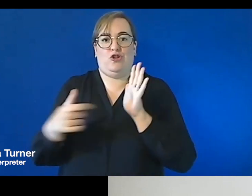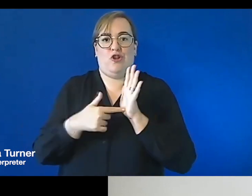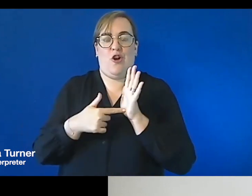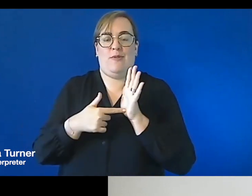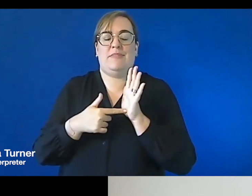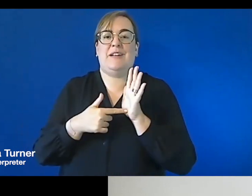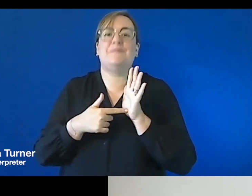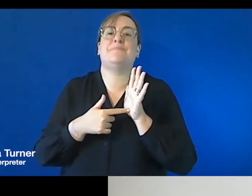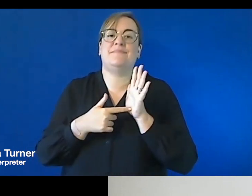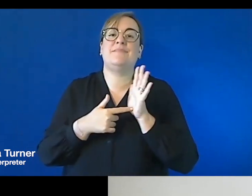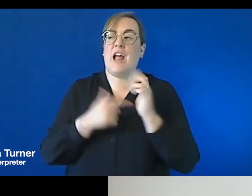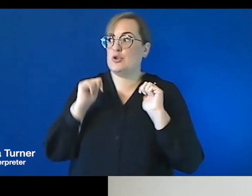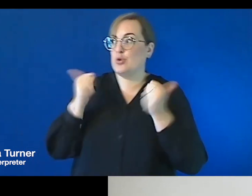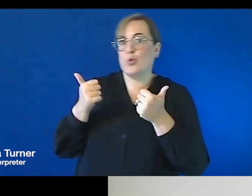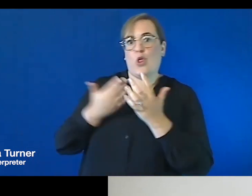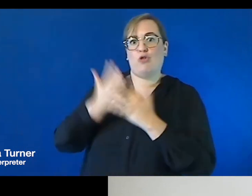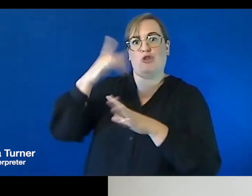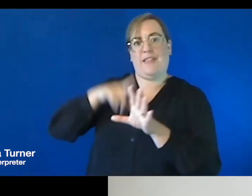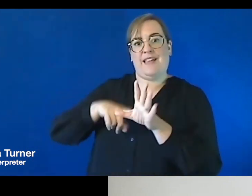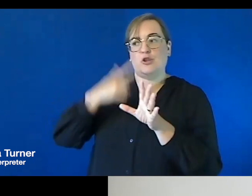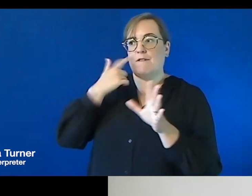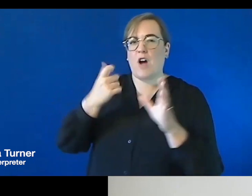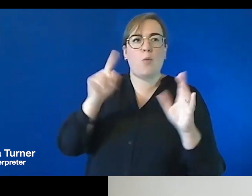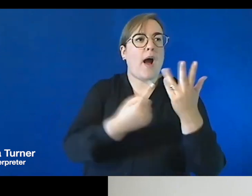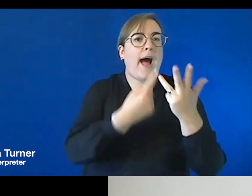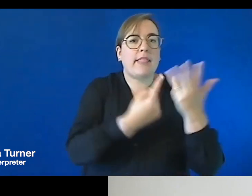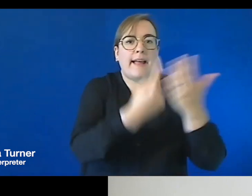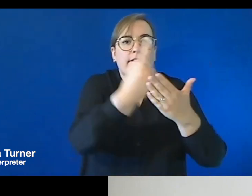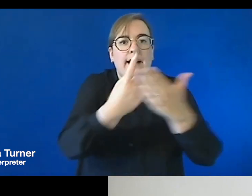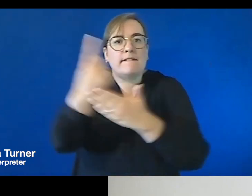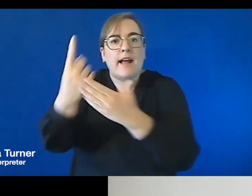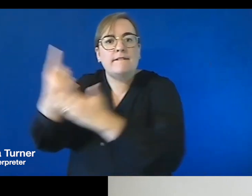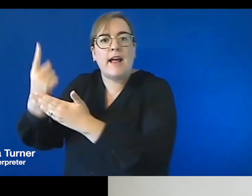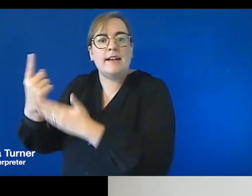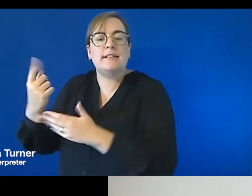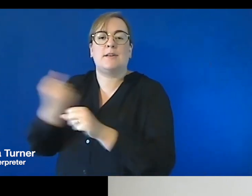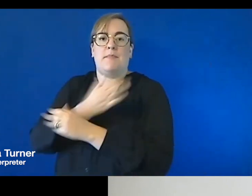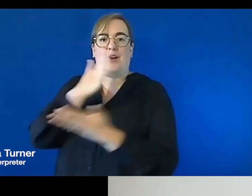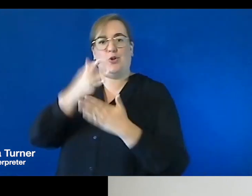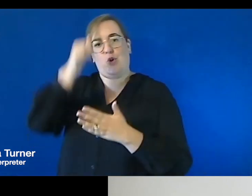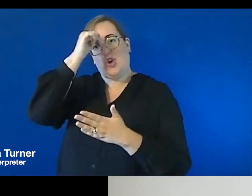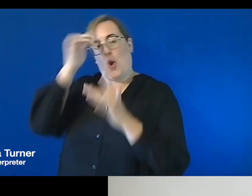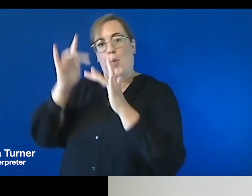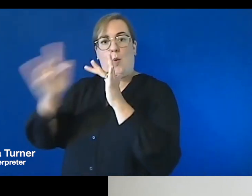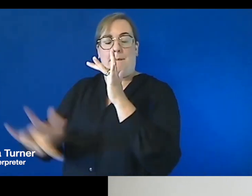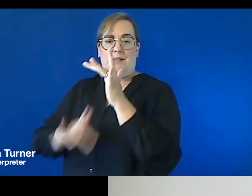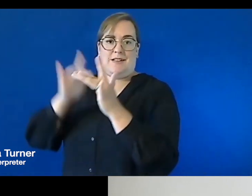throughout the year to also find out about other events, so make sure you are subscribed to their, go to their website, subscribe to the weekly spark